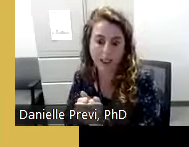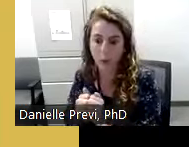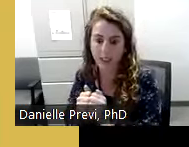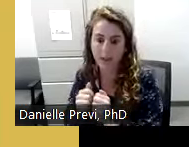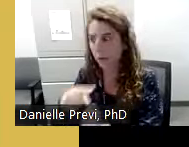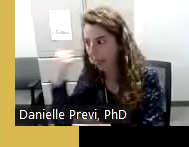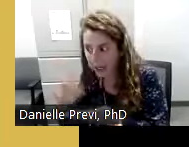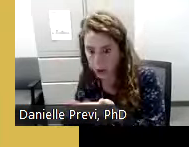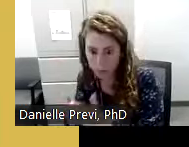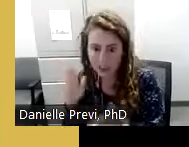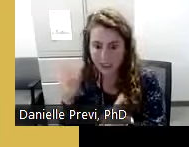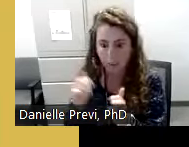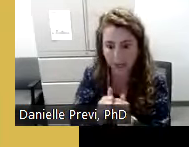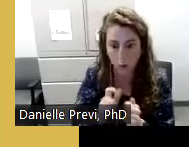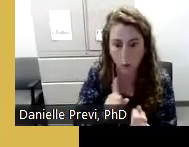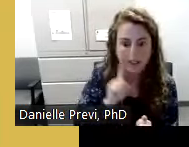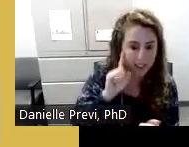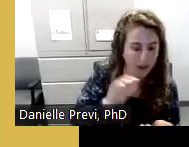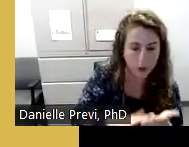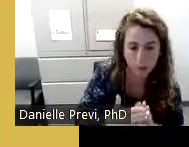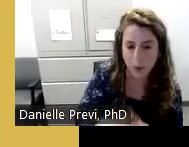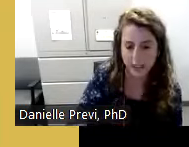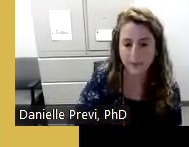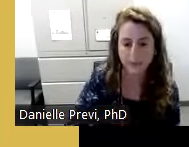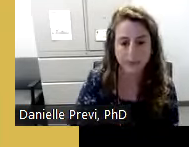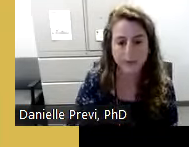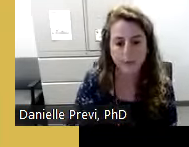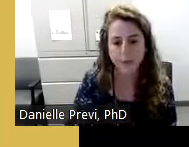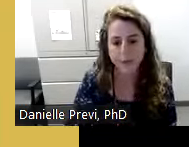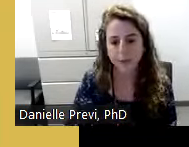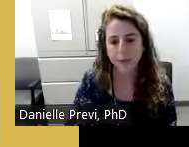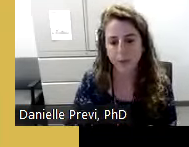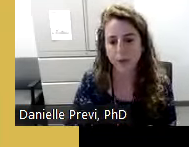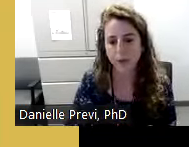might feel a stronger affiliation to the black community as compared to the deaf community.